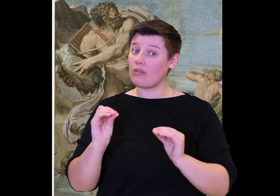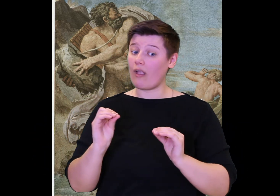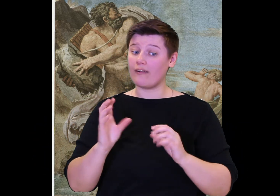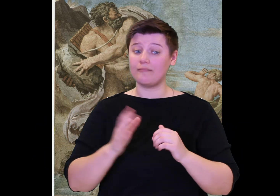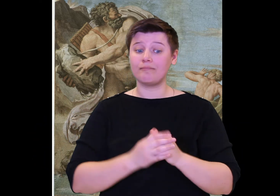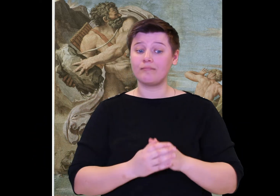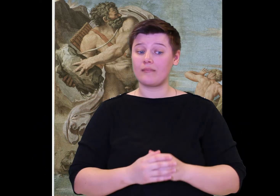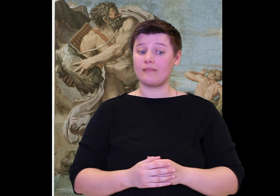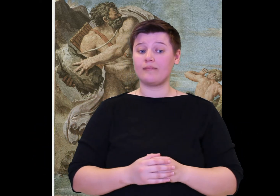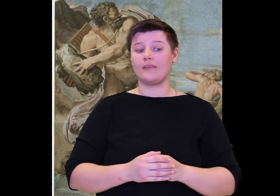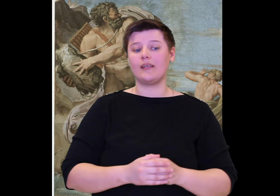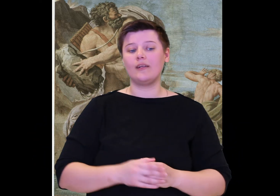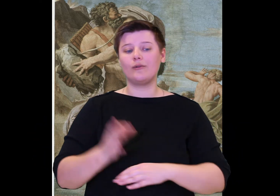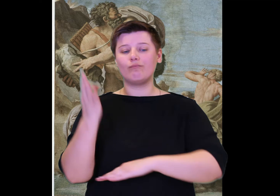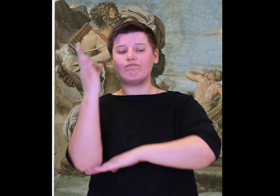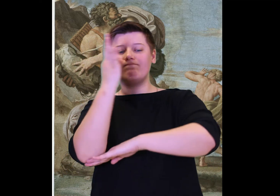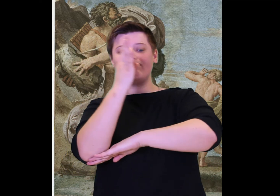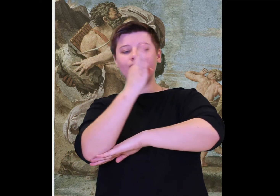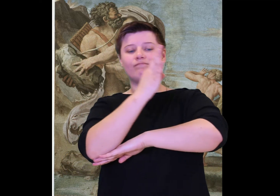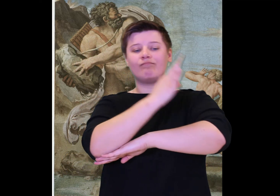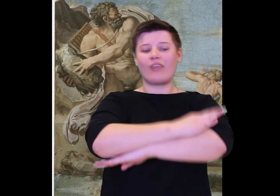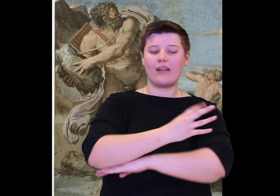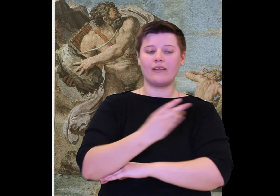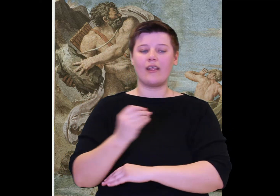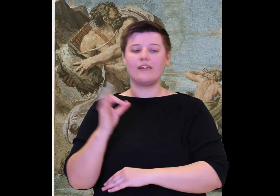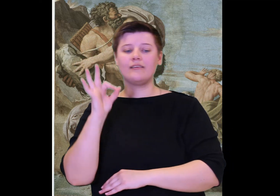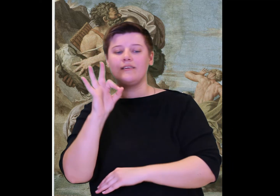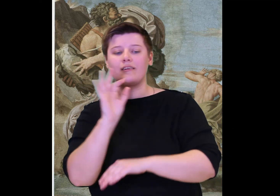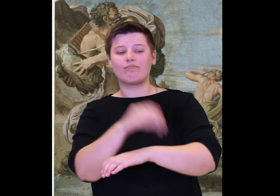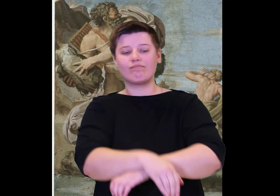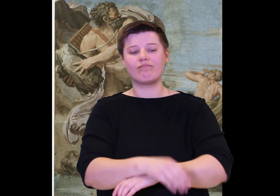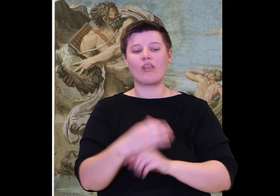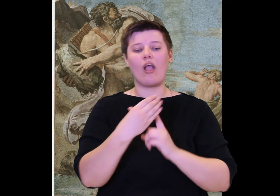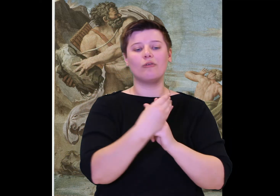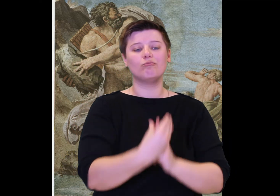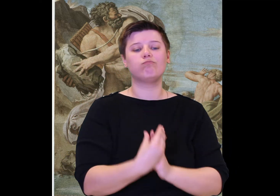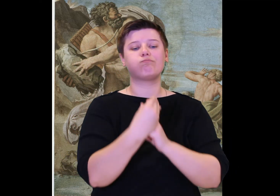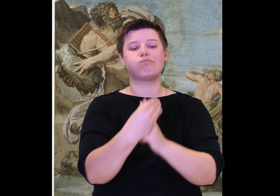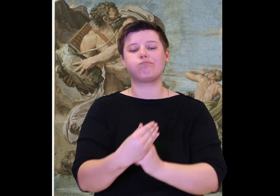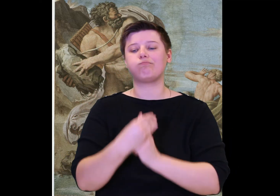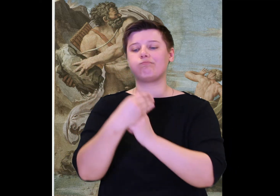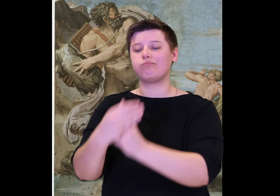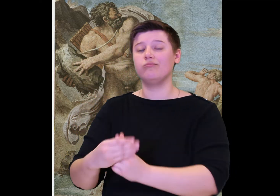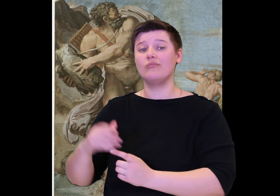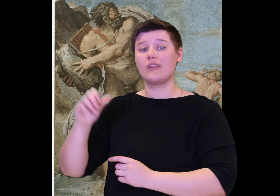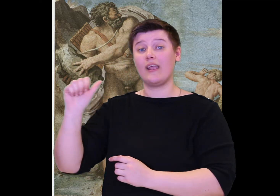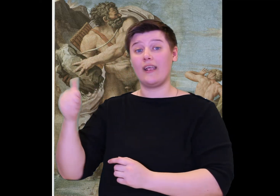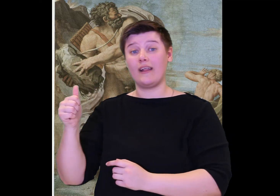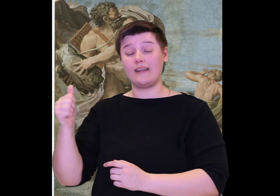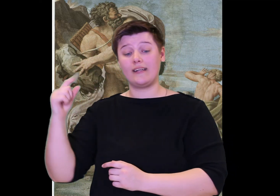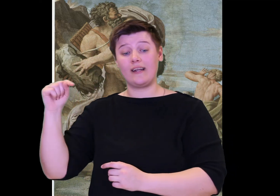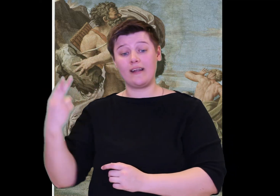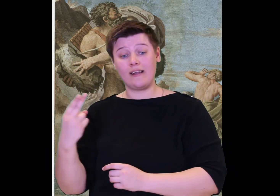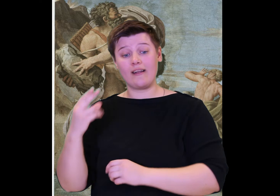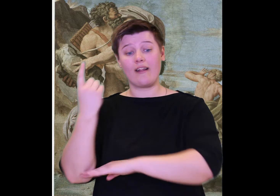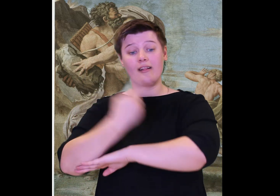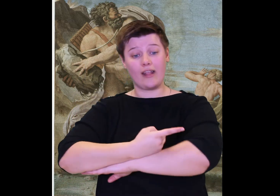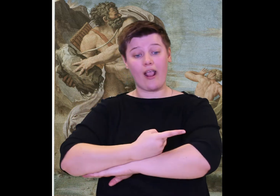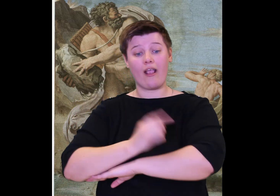he gave me a bag of oxide leather and tied the gusty winds inside it. Zeus, the son of Cronus,